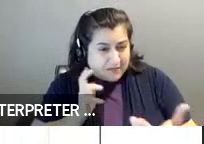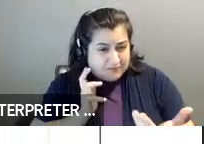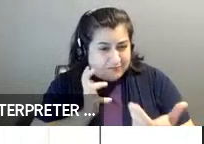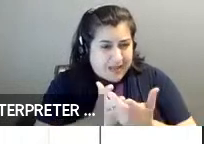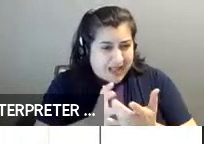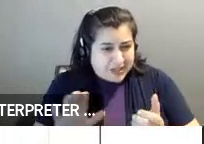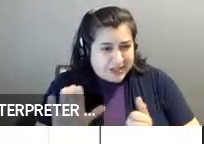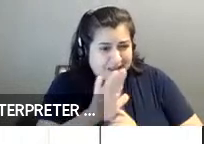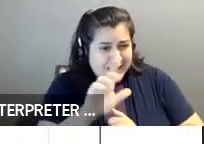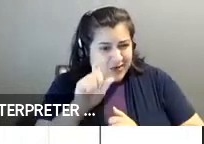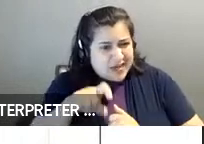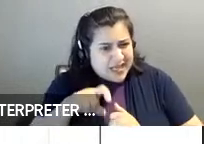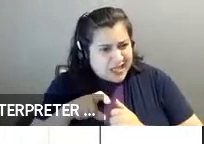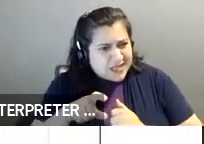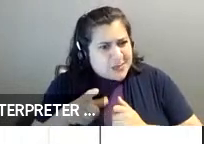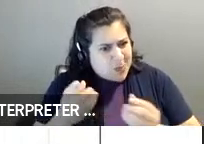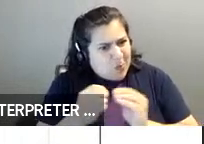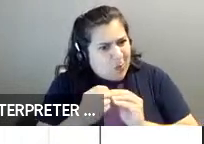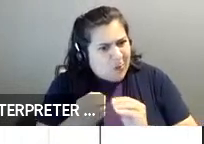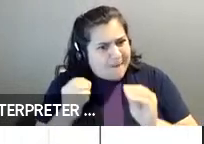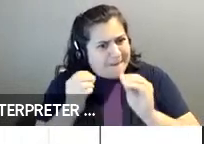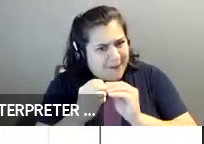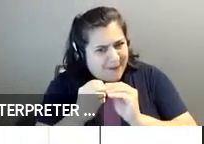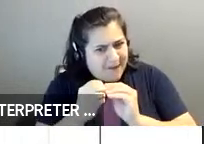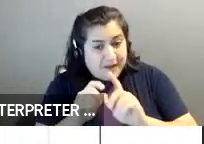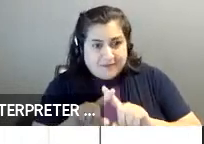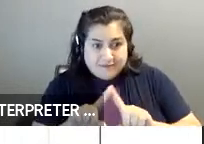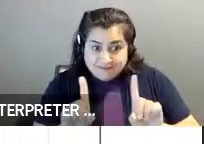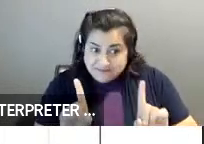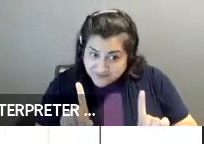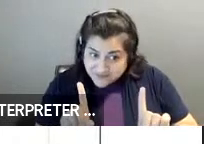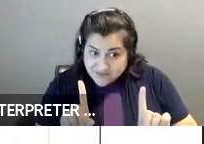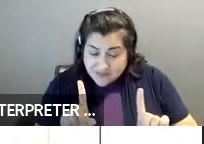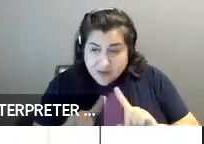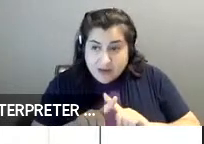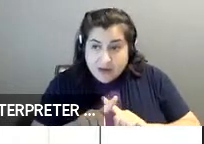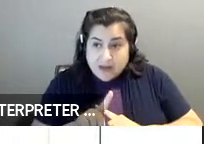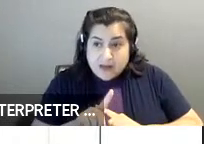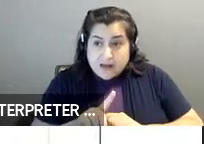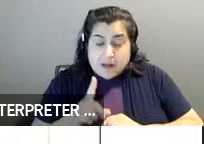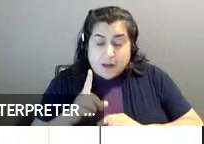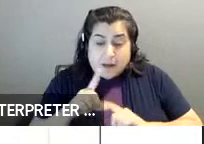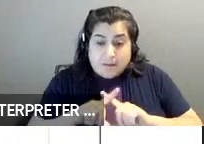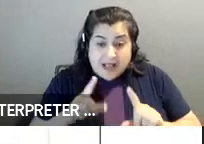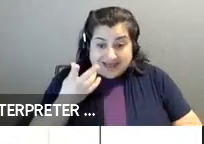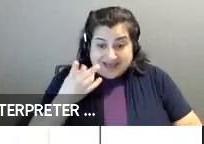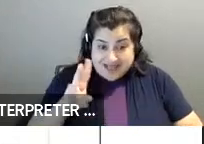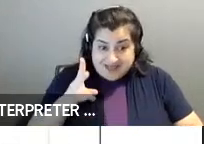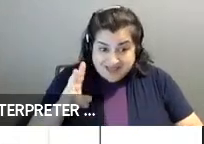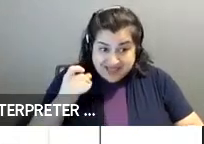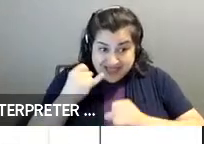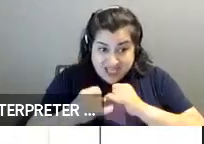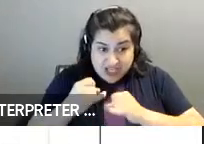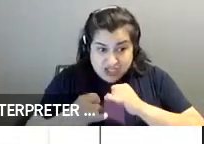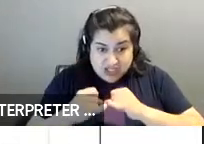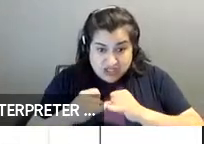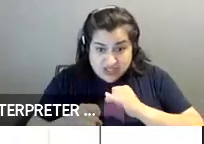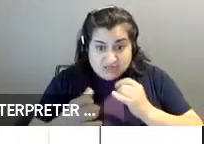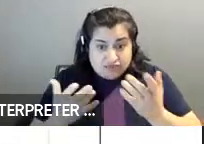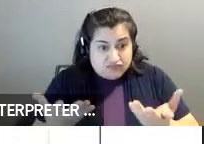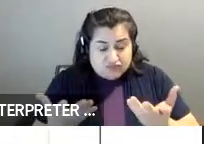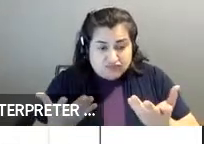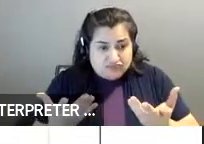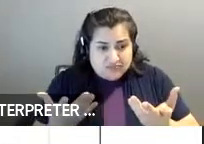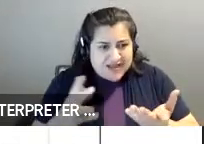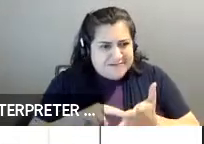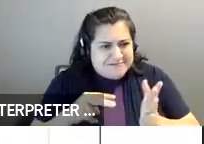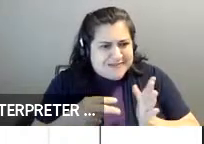However, the seat height of -- a lower seat limit of 17 inches would show minimal to no